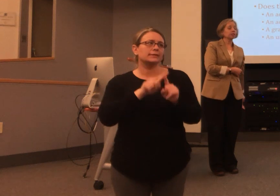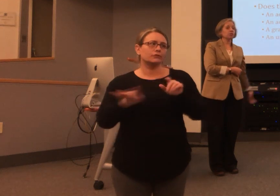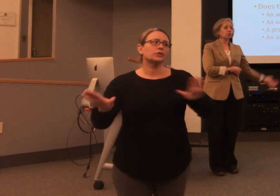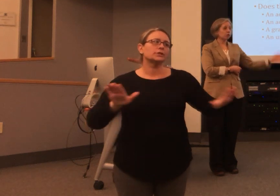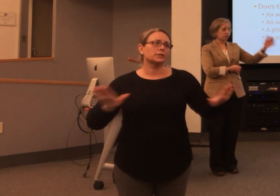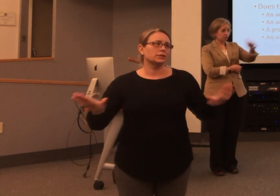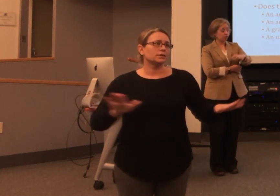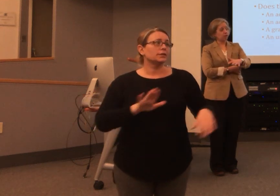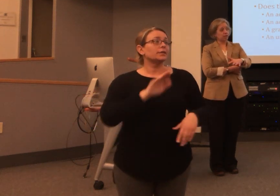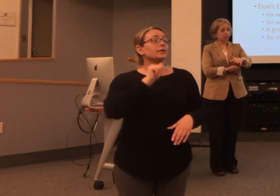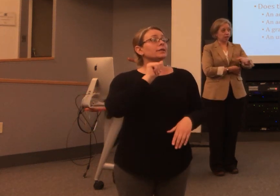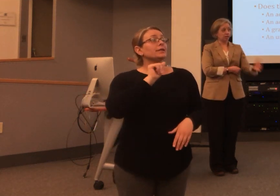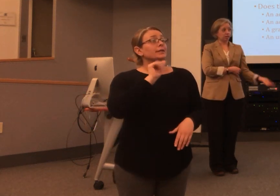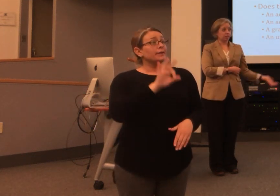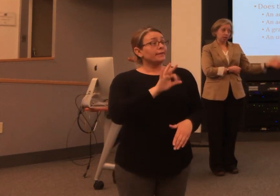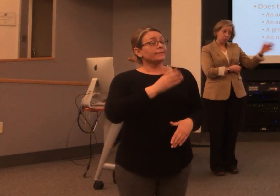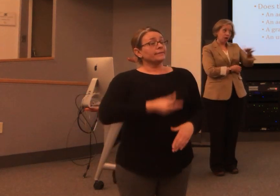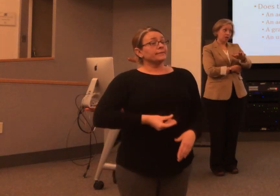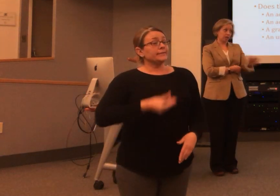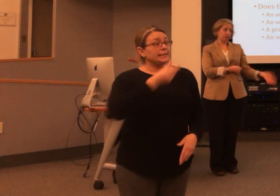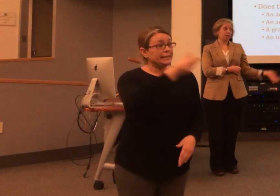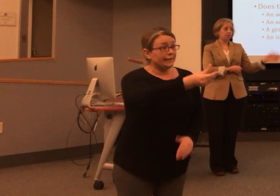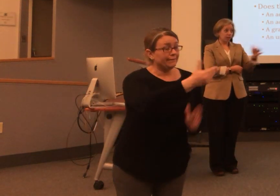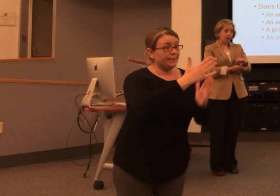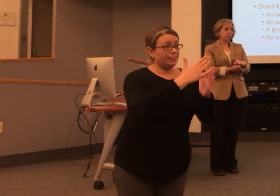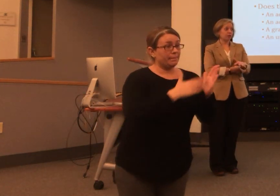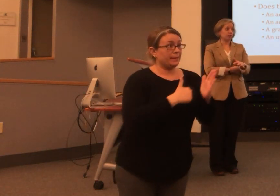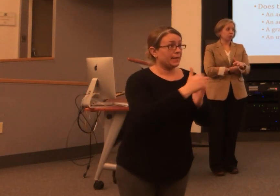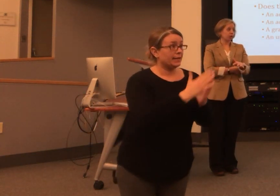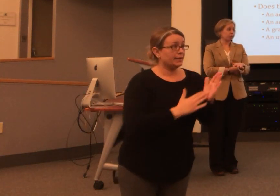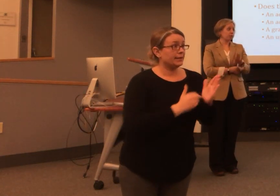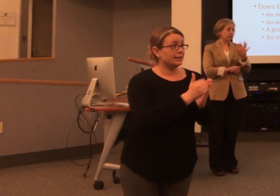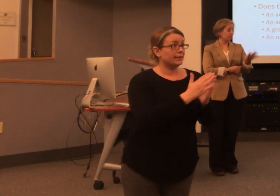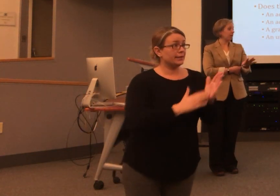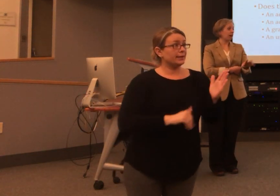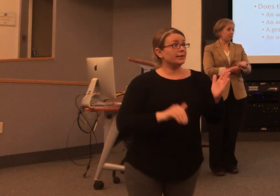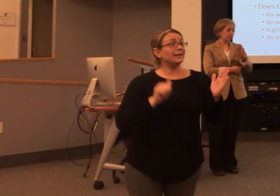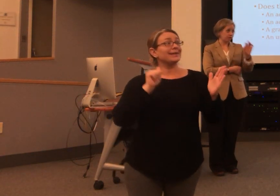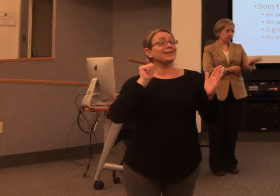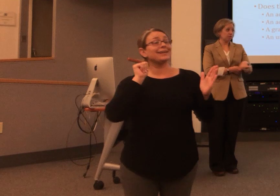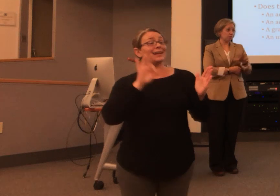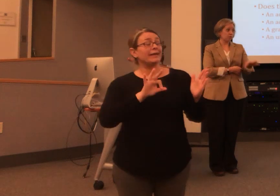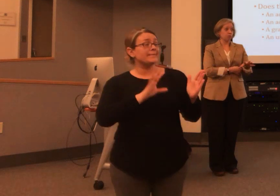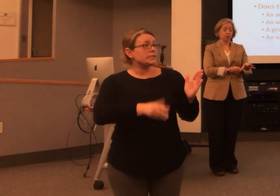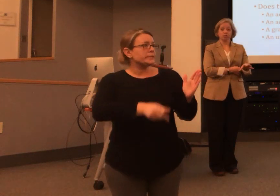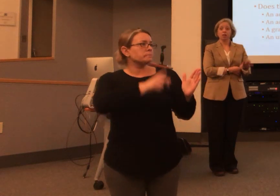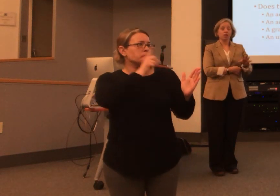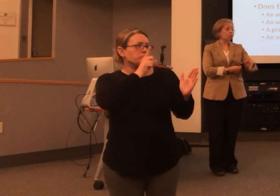unless you are conveying, in writing, the copyright of the work, the right to make copies, derivative works,